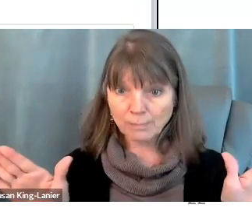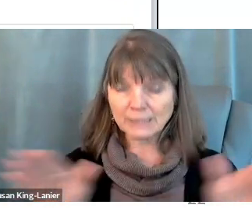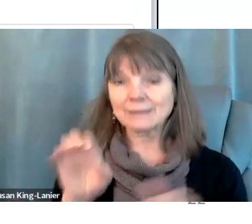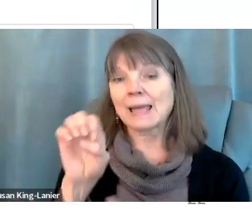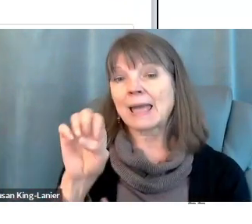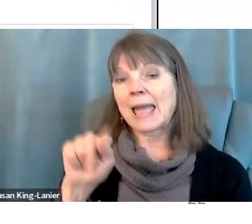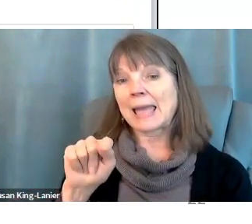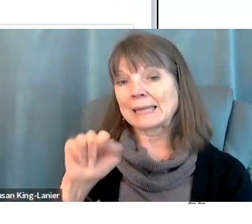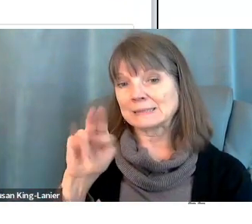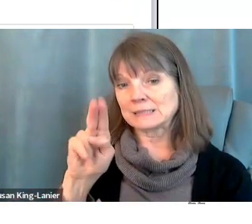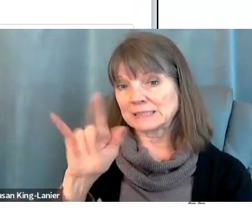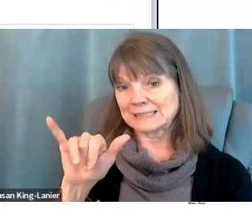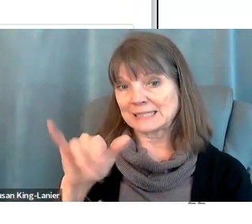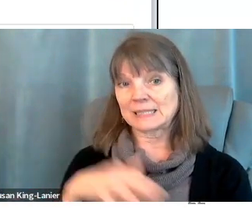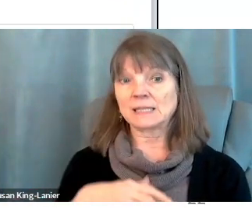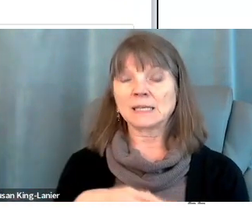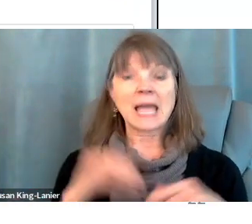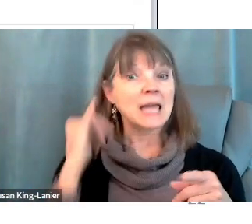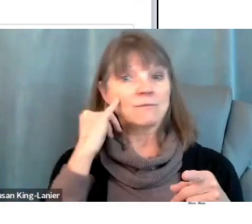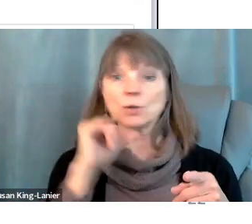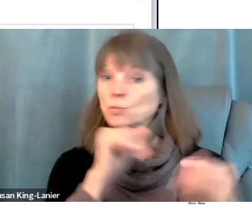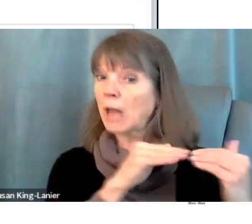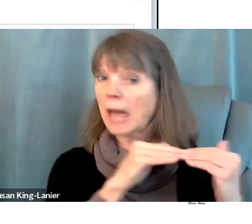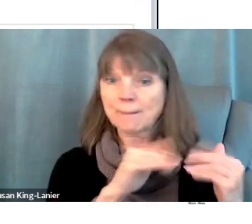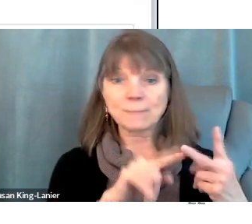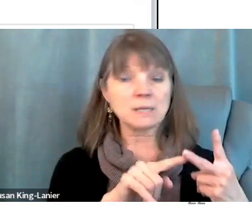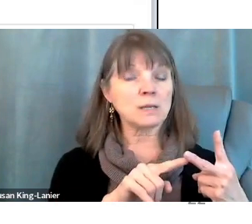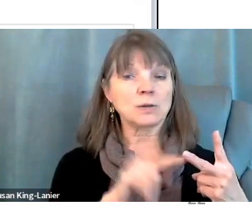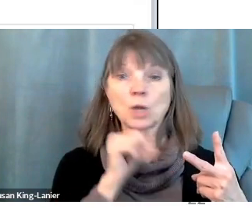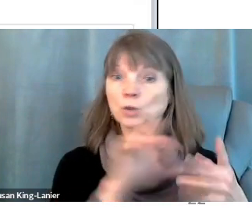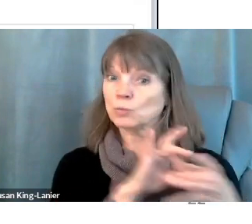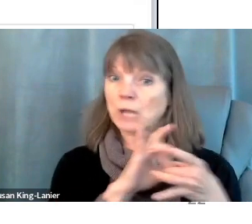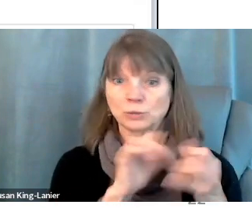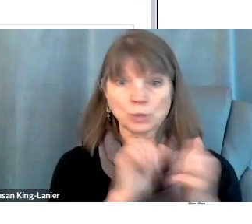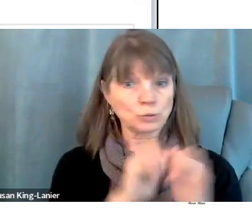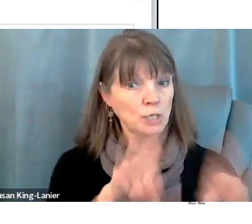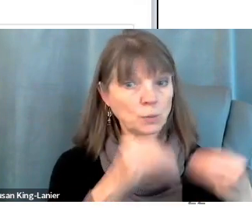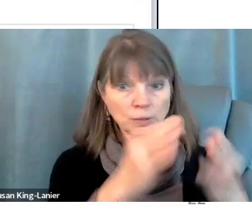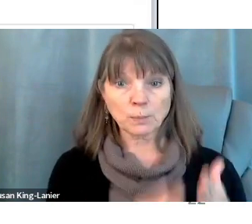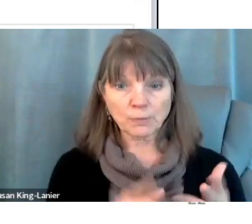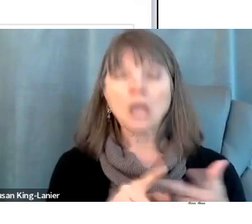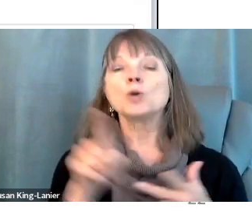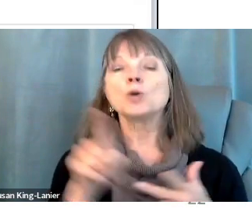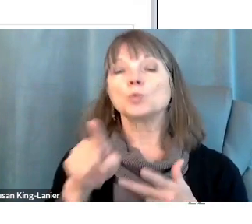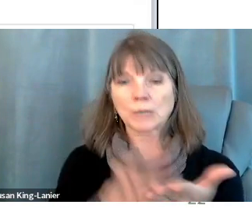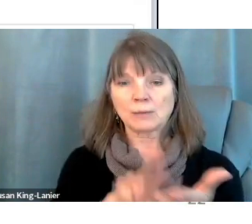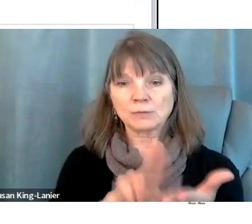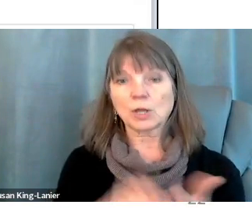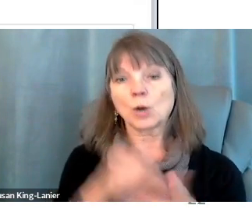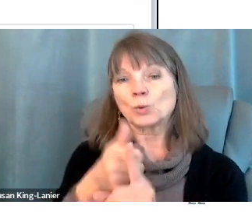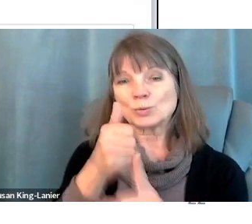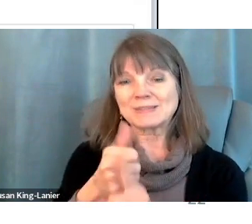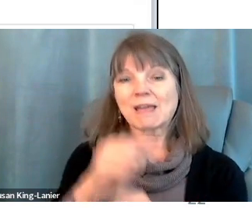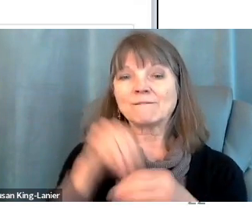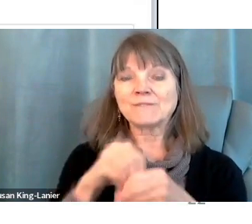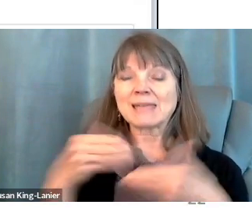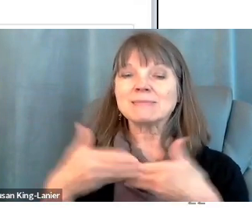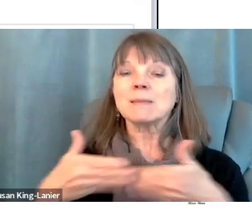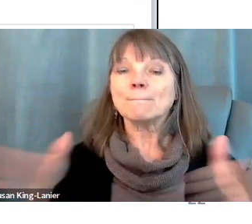And so if you are not up here and you would like to enroll and you're not associated with a provider, you can enroll yourself into our public